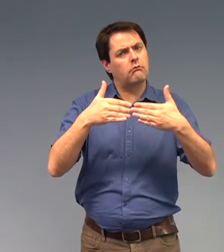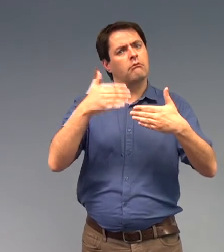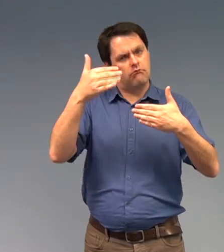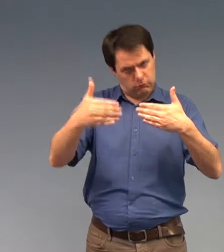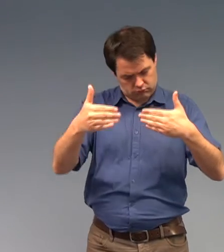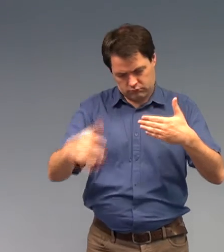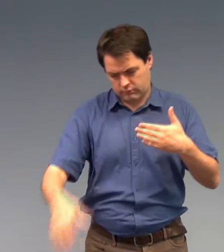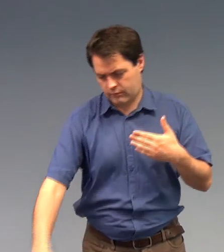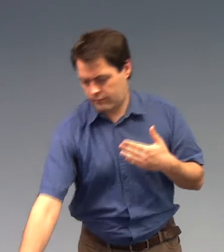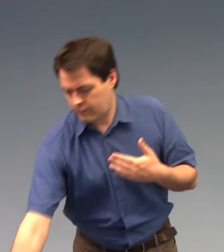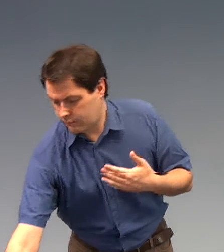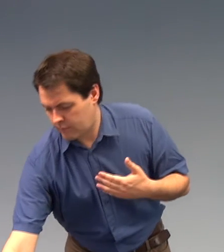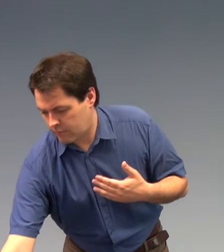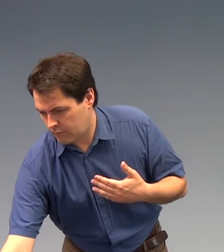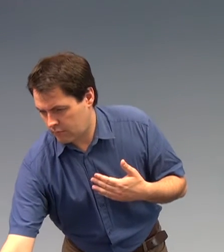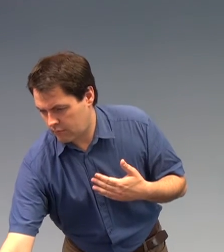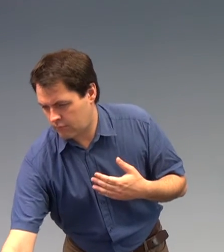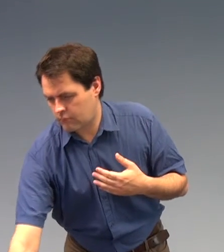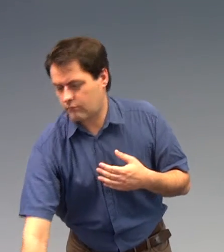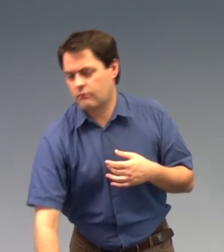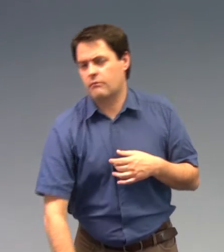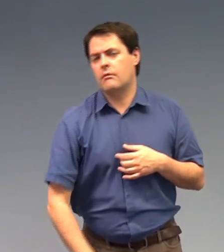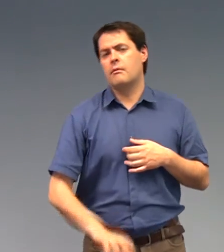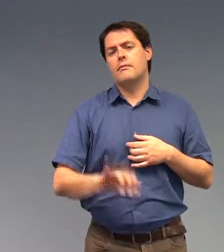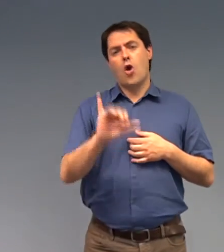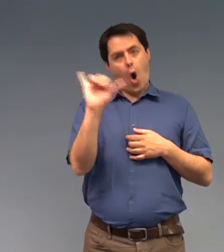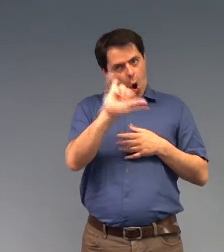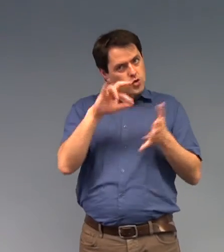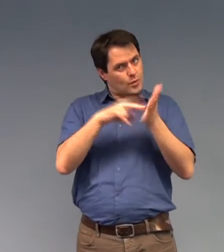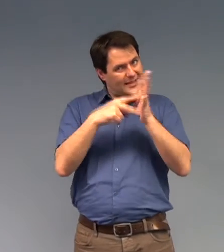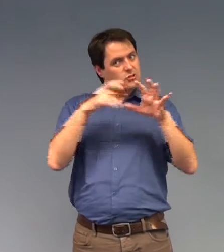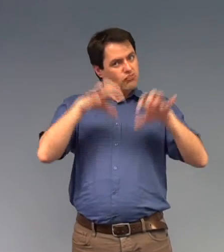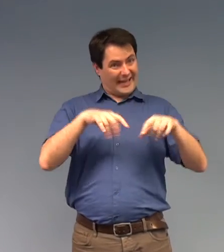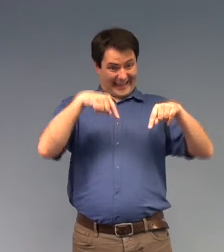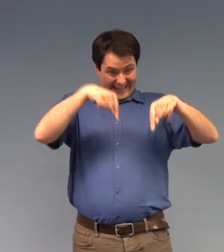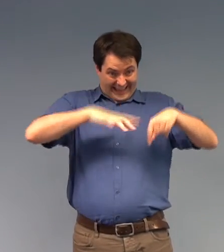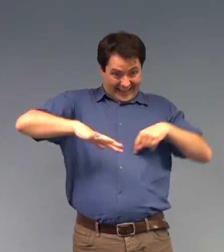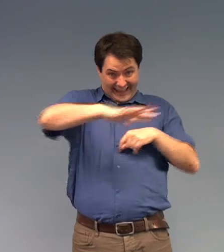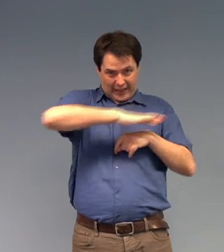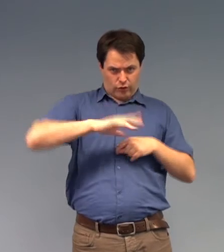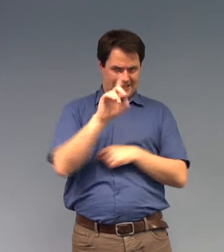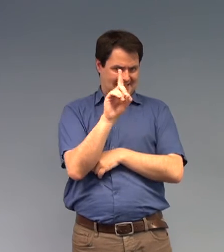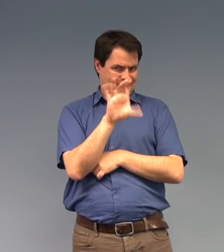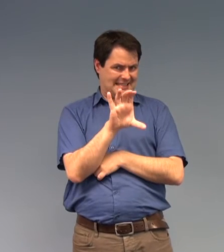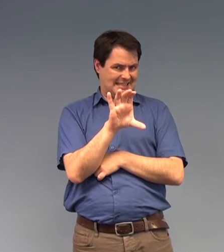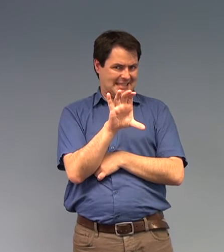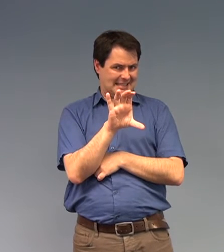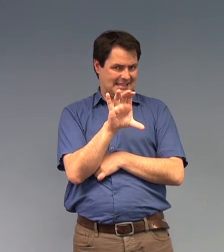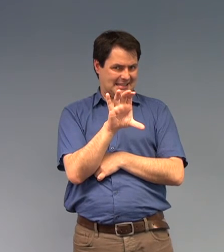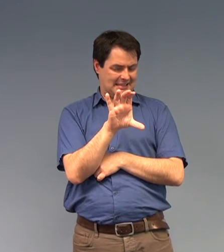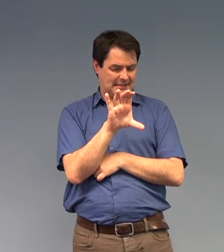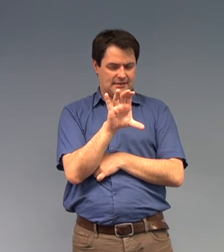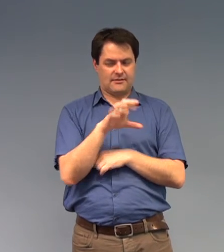Well, that means "It's raining," but it also means "it's raining here in DC."